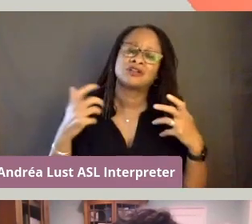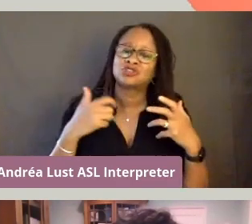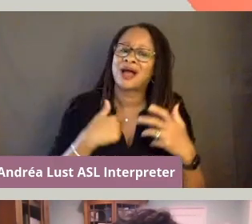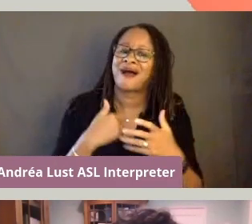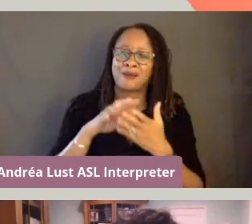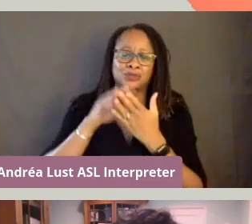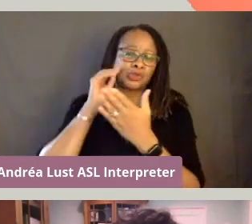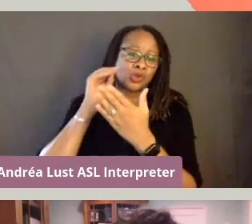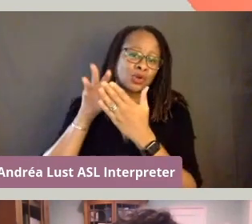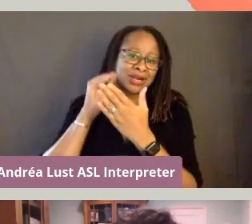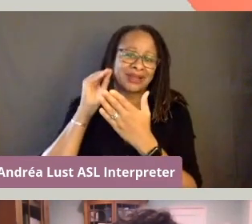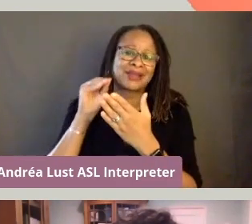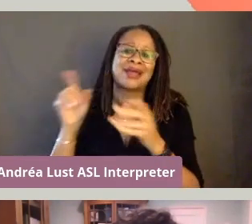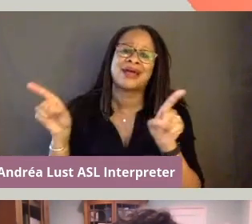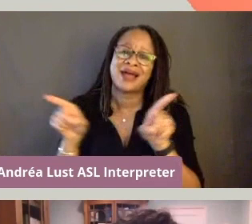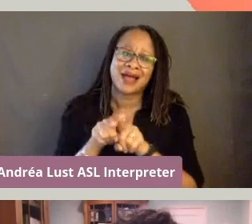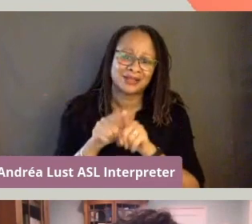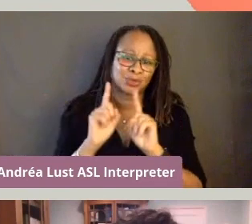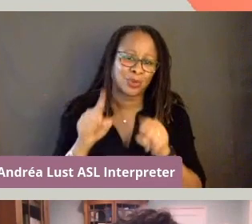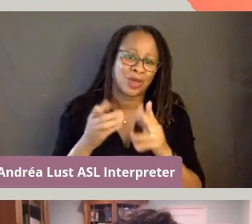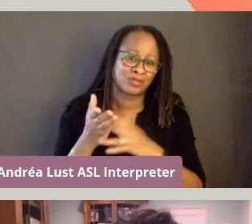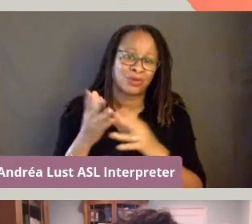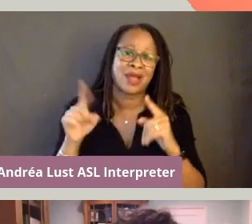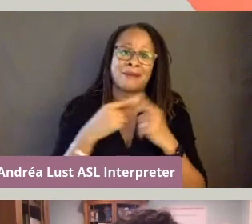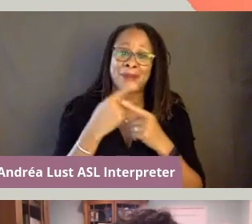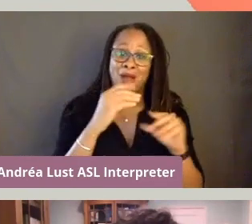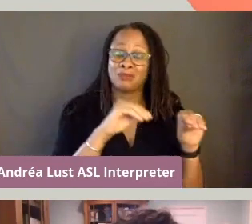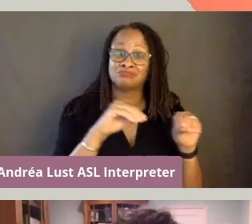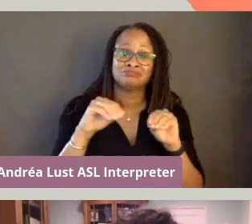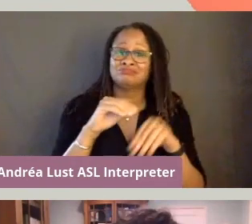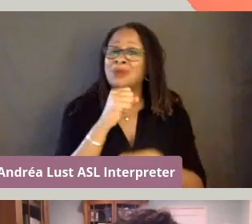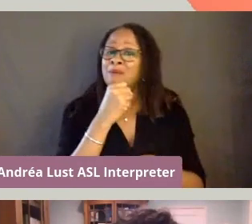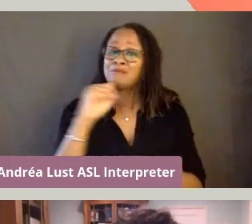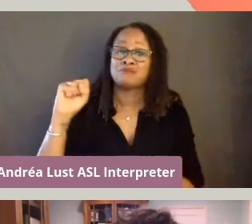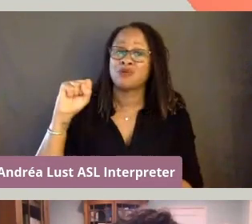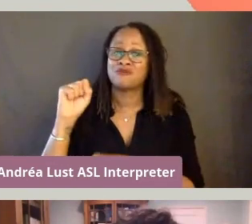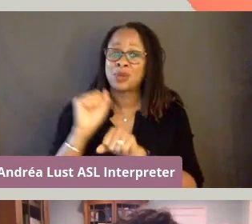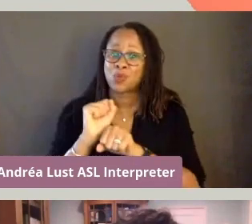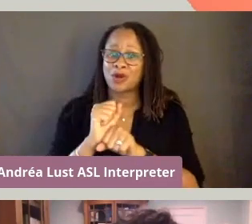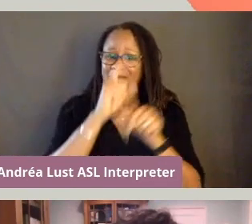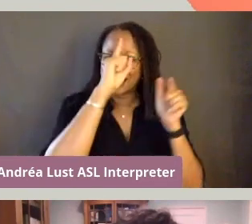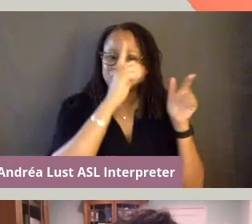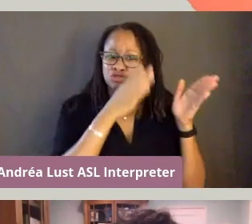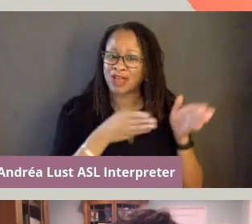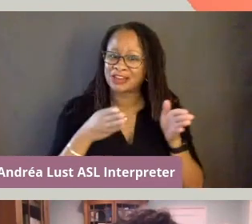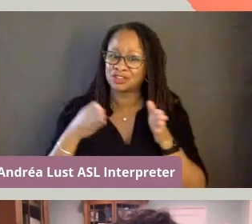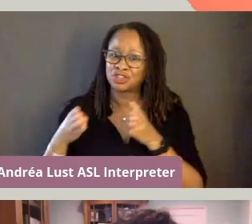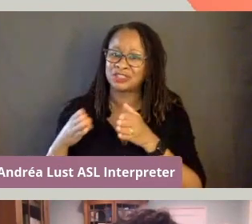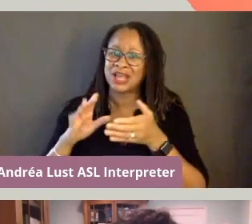there was just so much that I was learning about movement work and like strategy